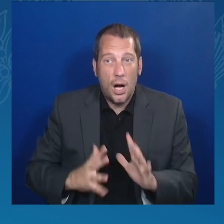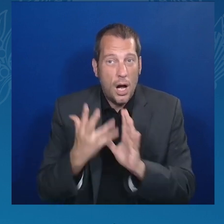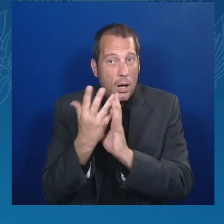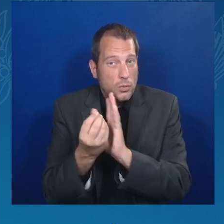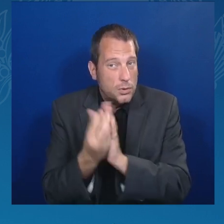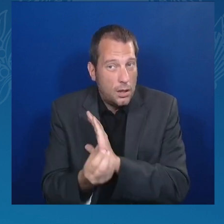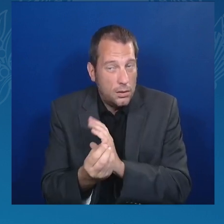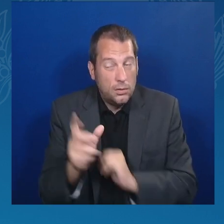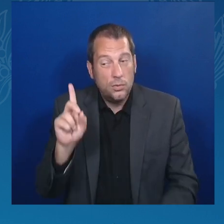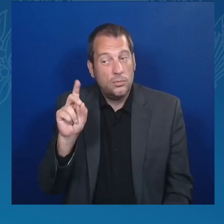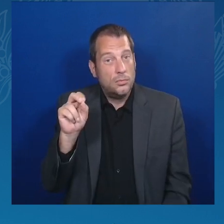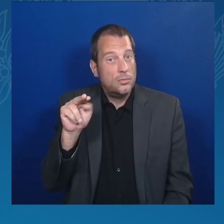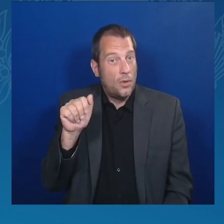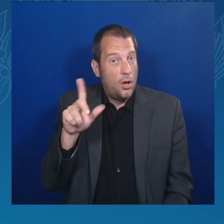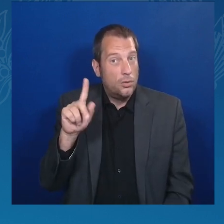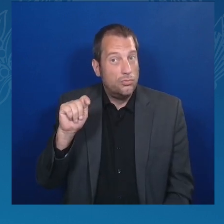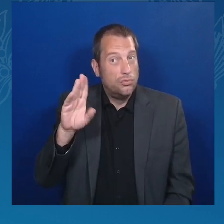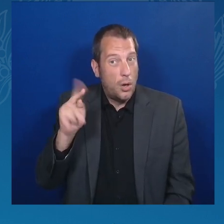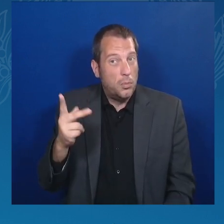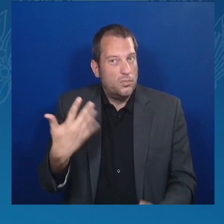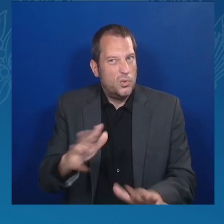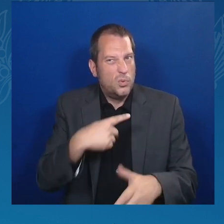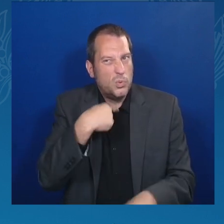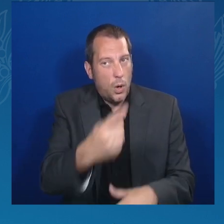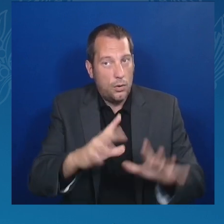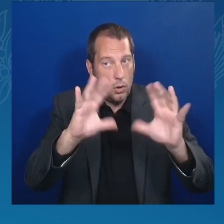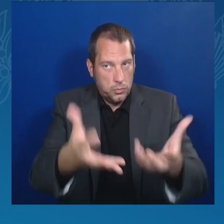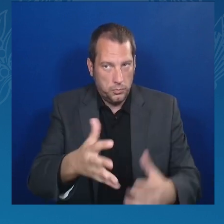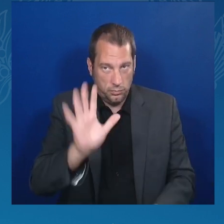"I don't care about you. I just want your vote."